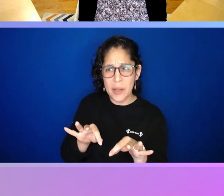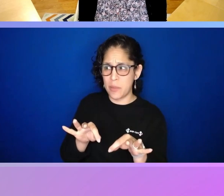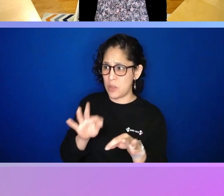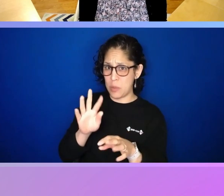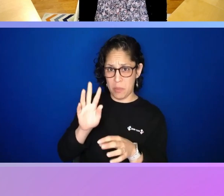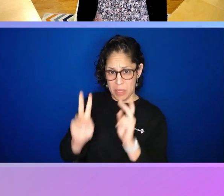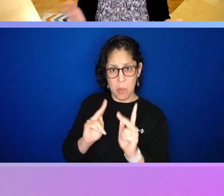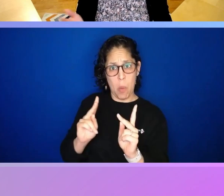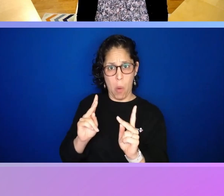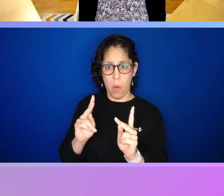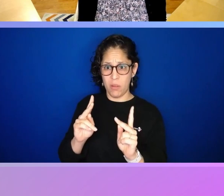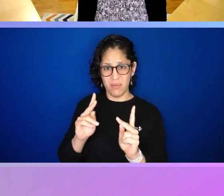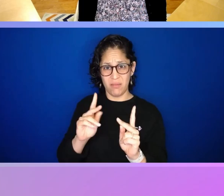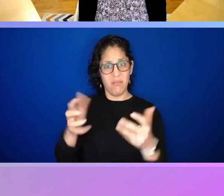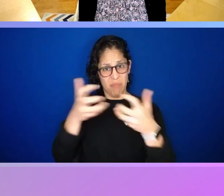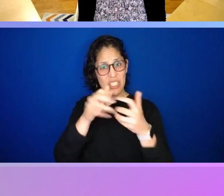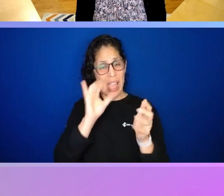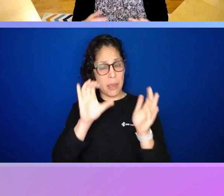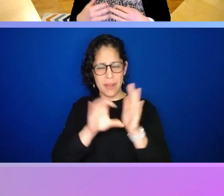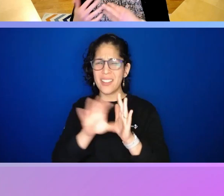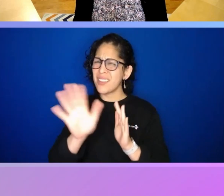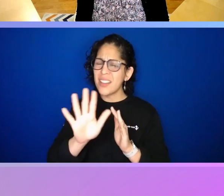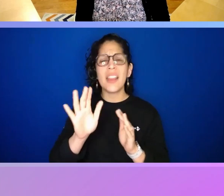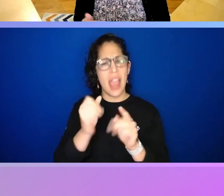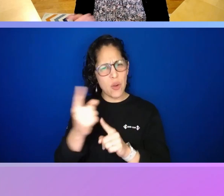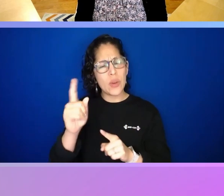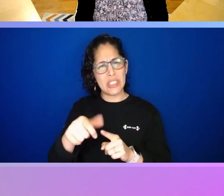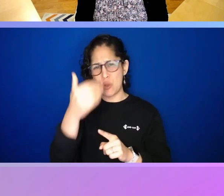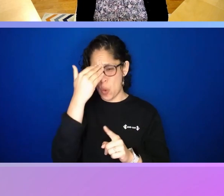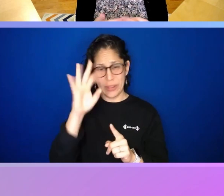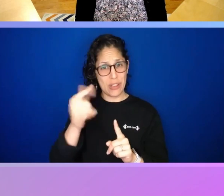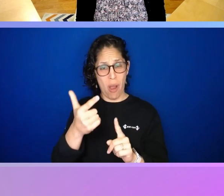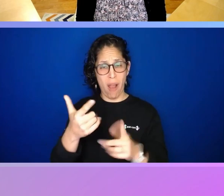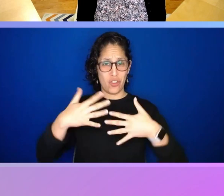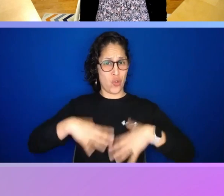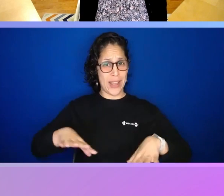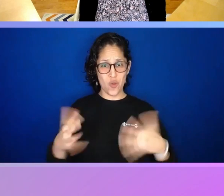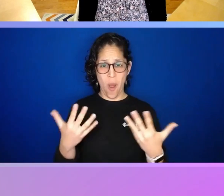that people have something a check and place or they're looking at it in a different way, adding it to the code